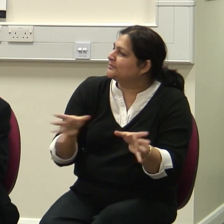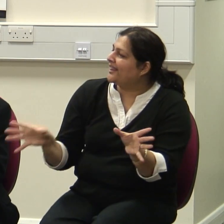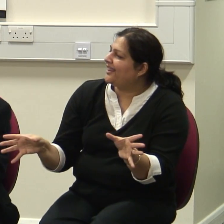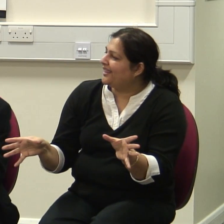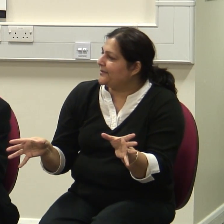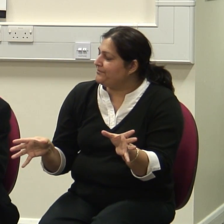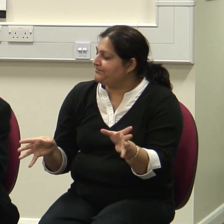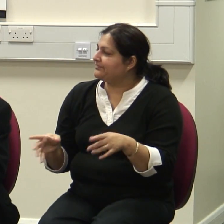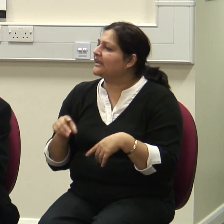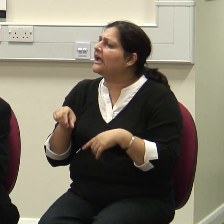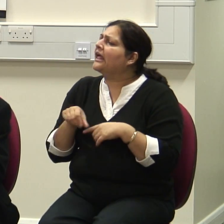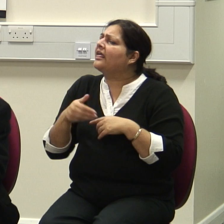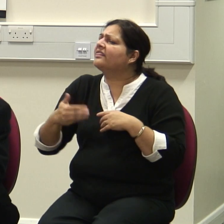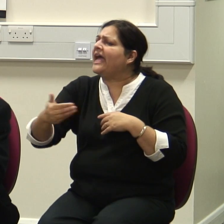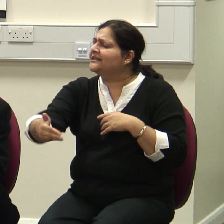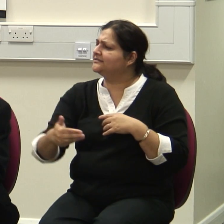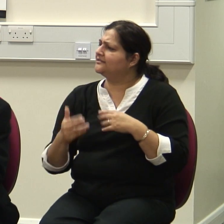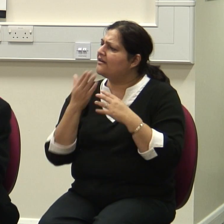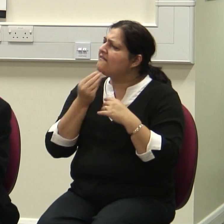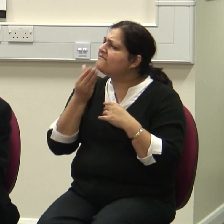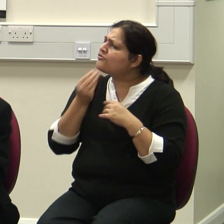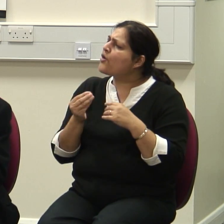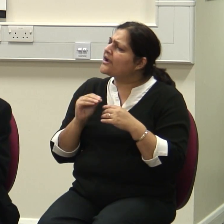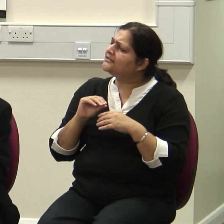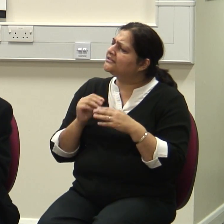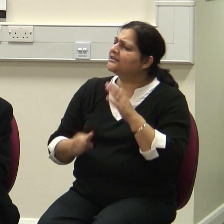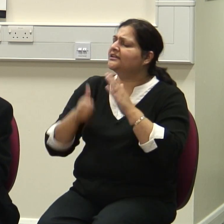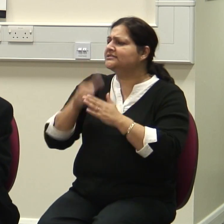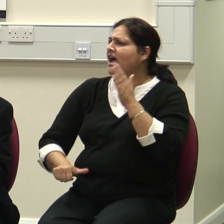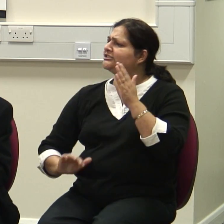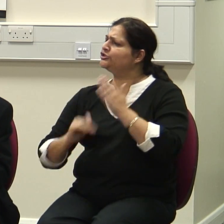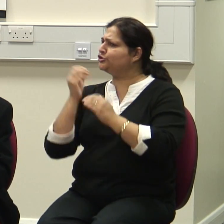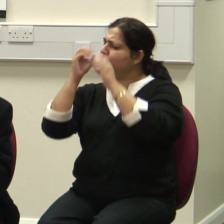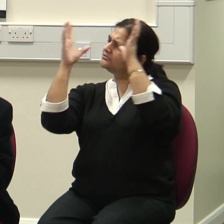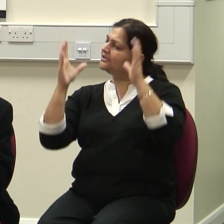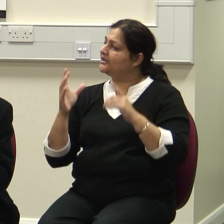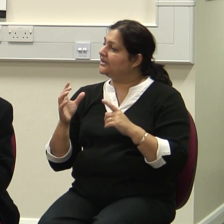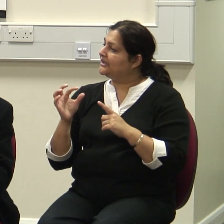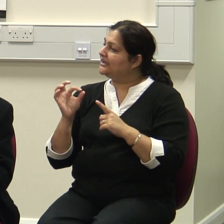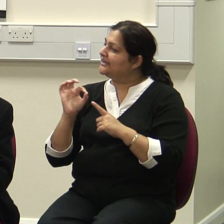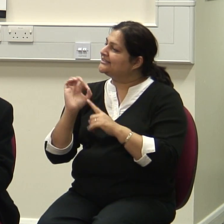which Freud called psychoanalysis. Now if you now read – again this has to do with